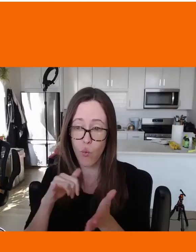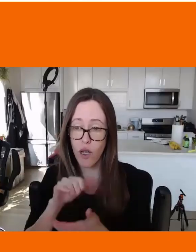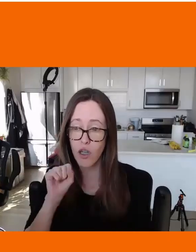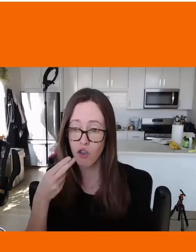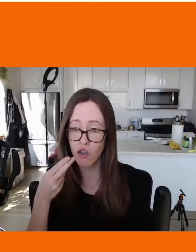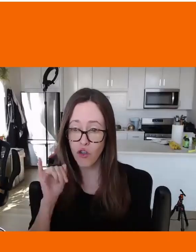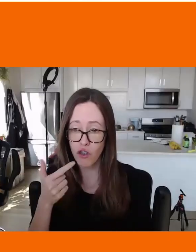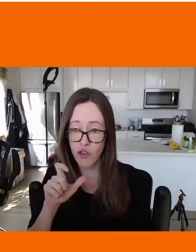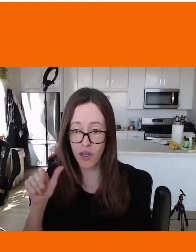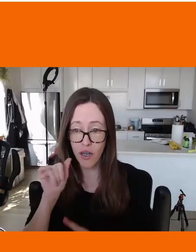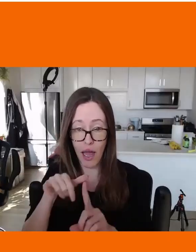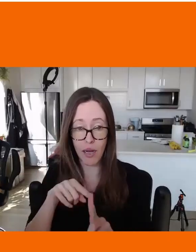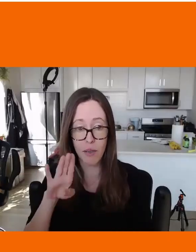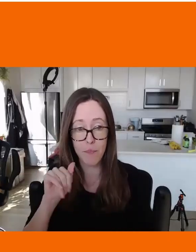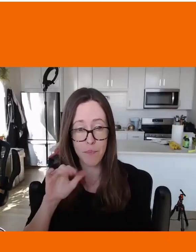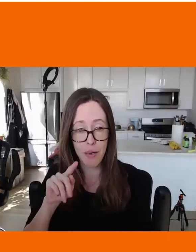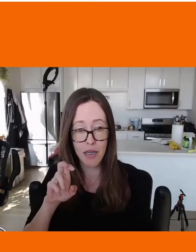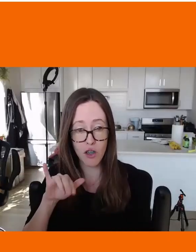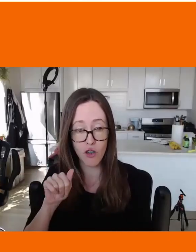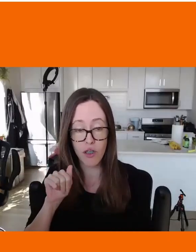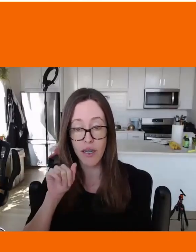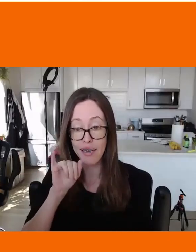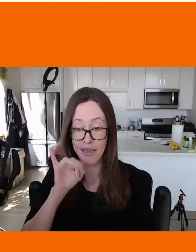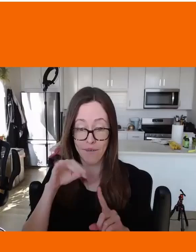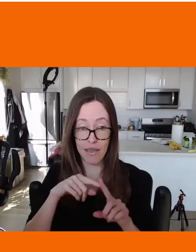But lab studies have shown that the shigella bacteria that causes dysentery--